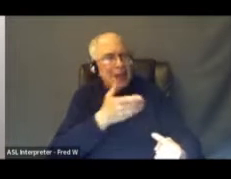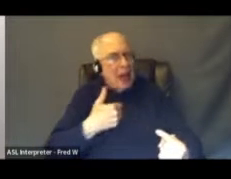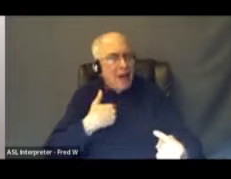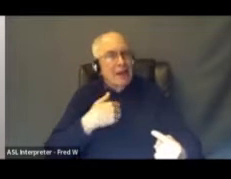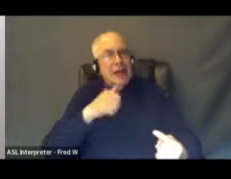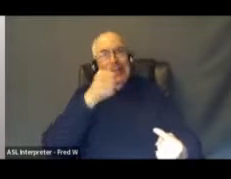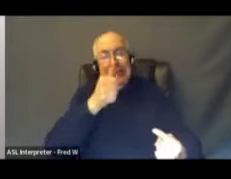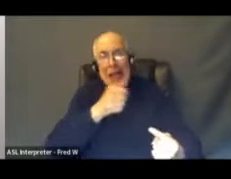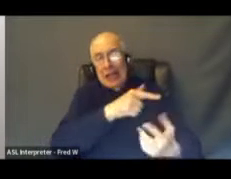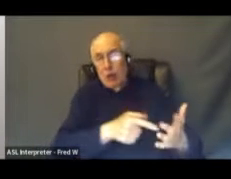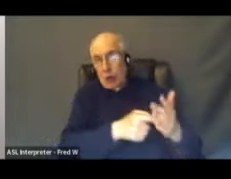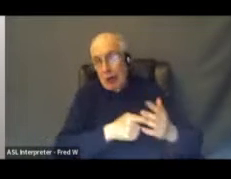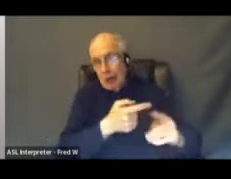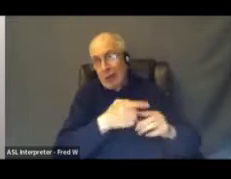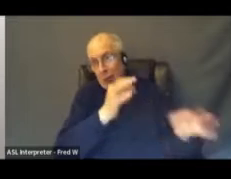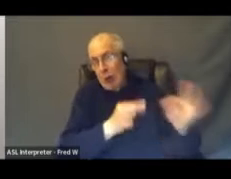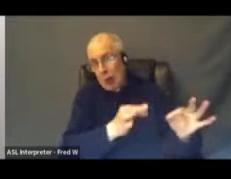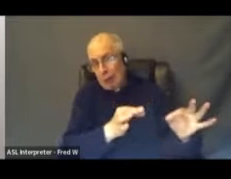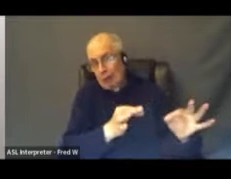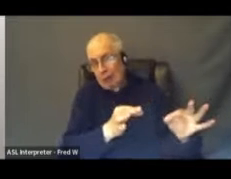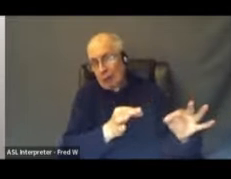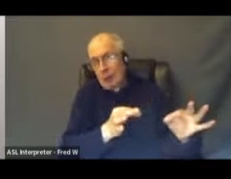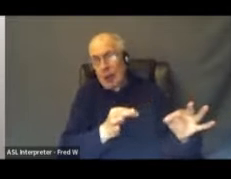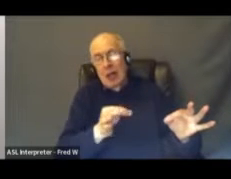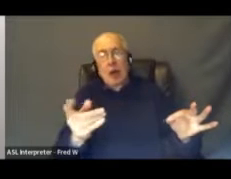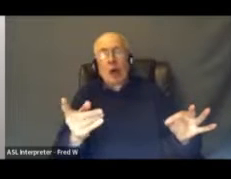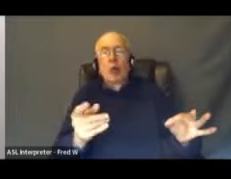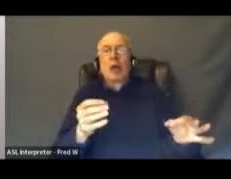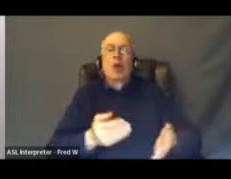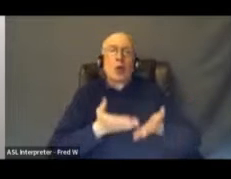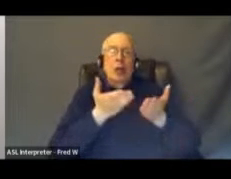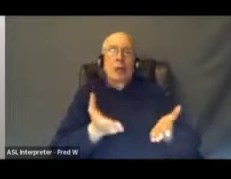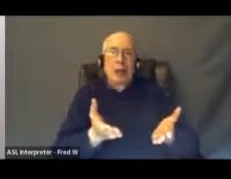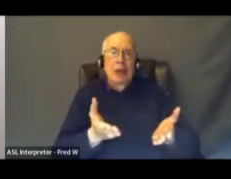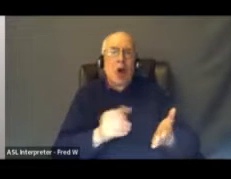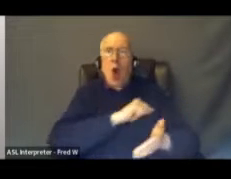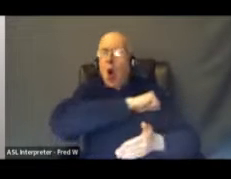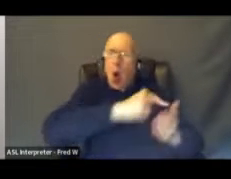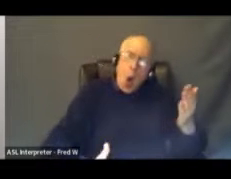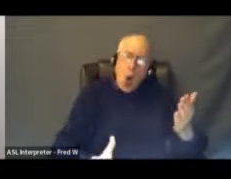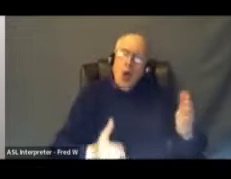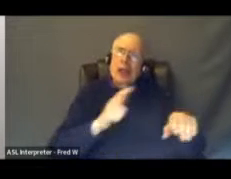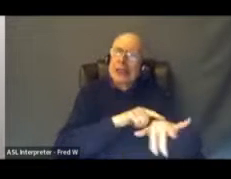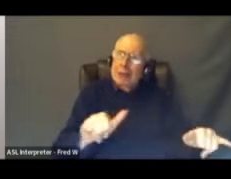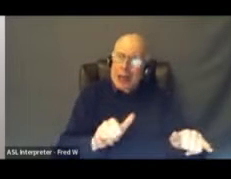achieve. Instead of them all being do all at once. It's let's have one or two do at a time,